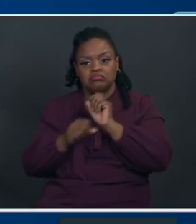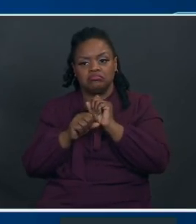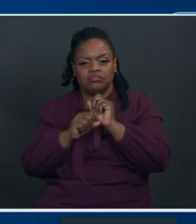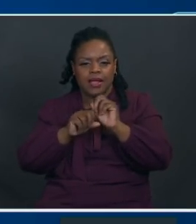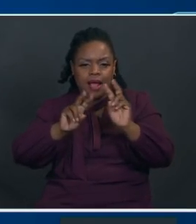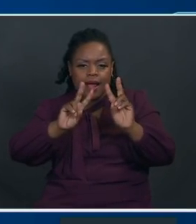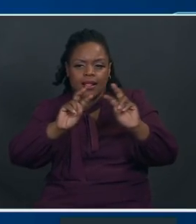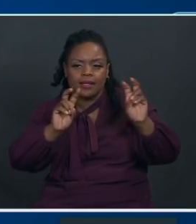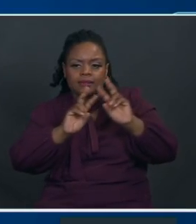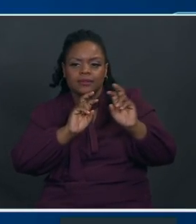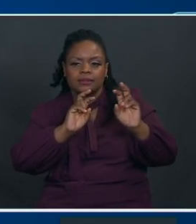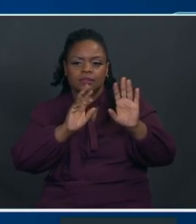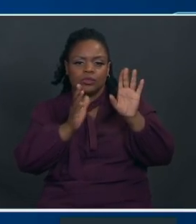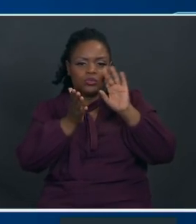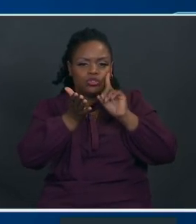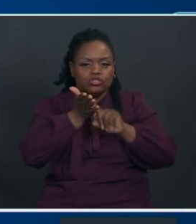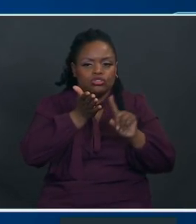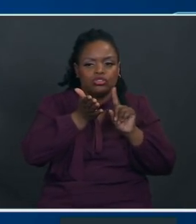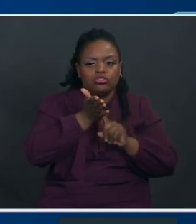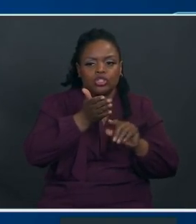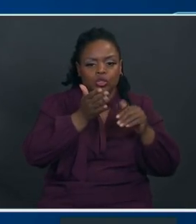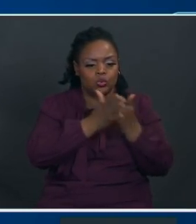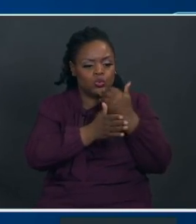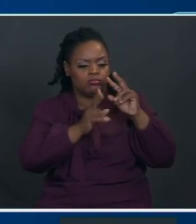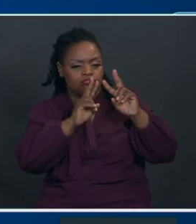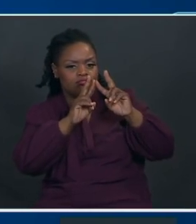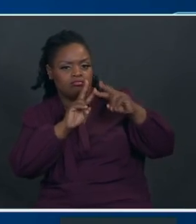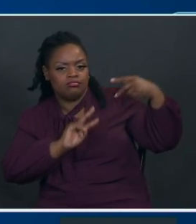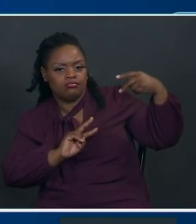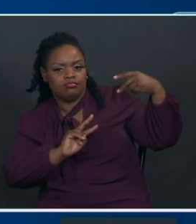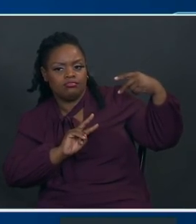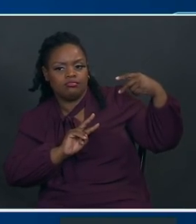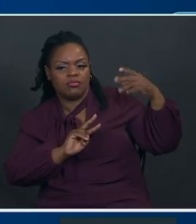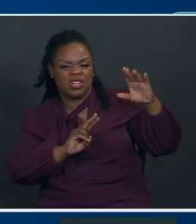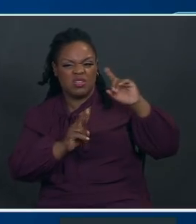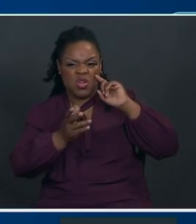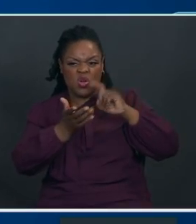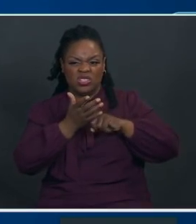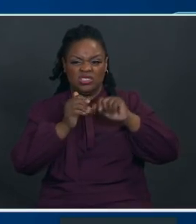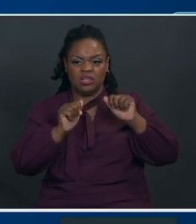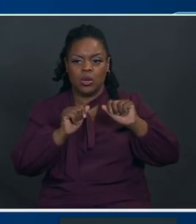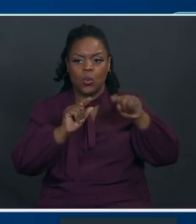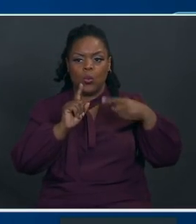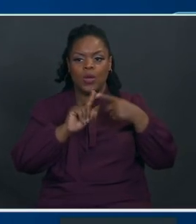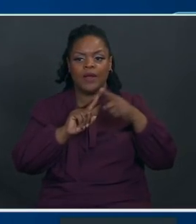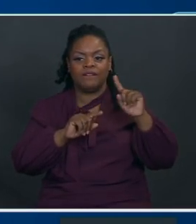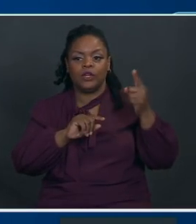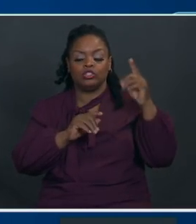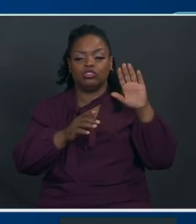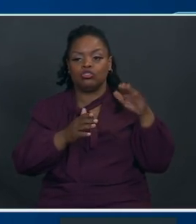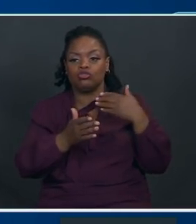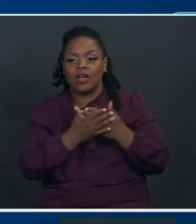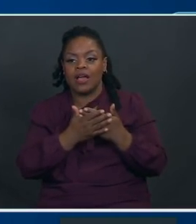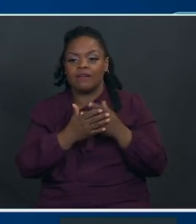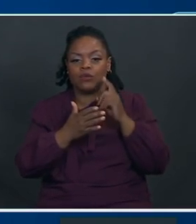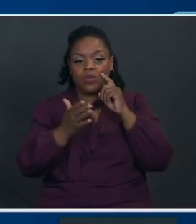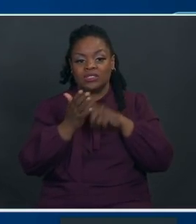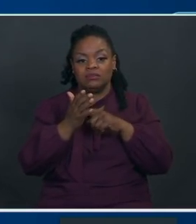that we need in order to be able to detect these when they first start to emerge. Mr. Zients: Just to just to expand.